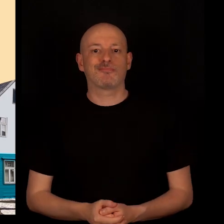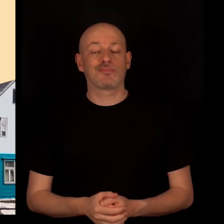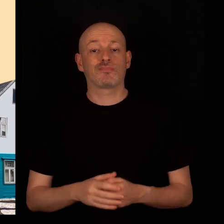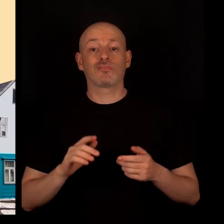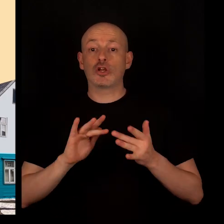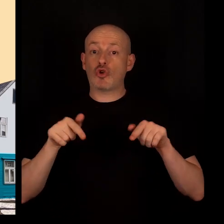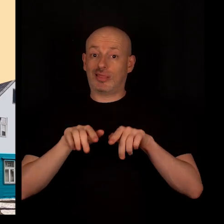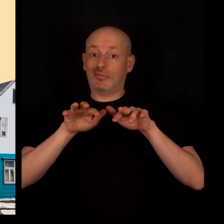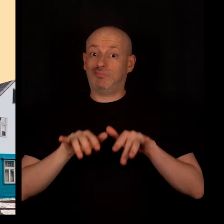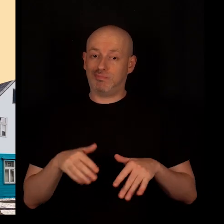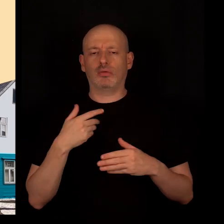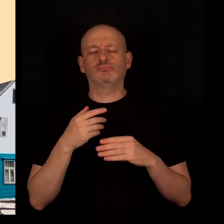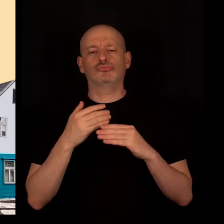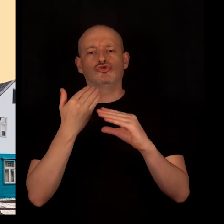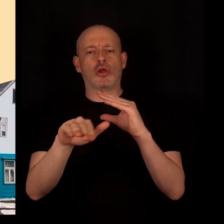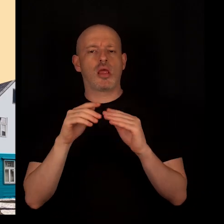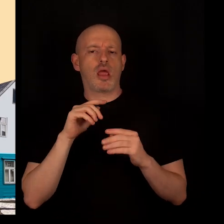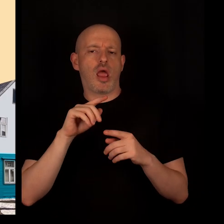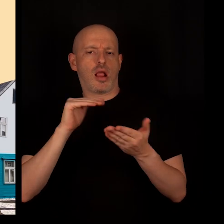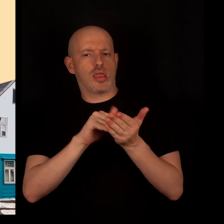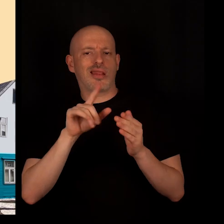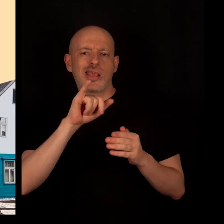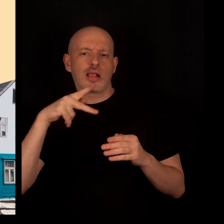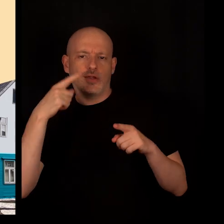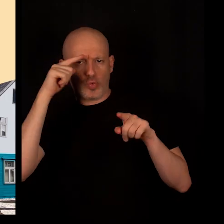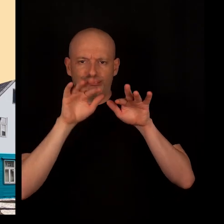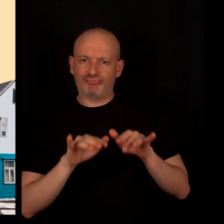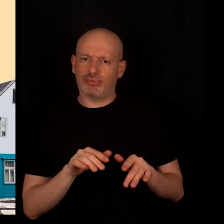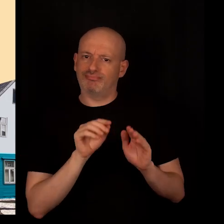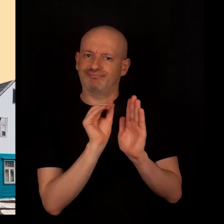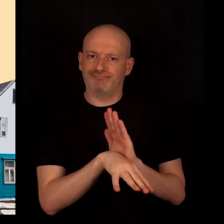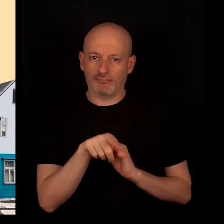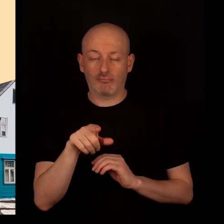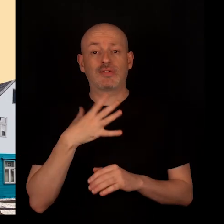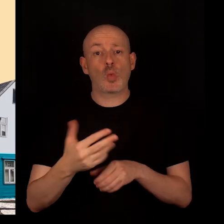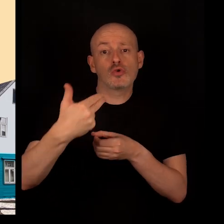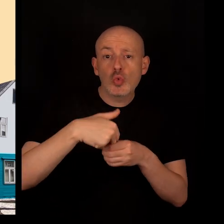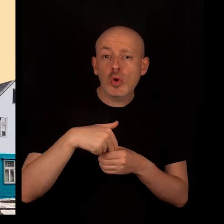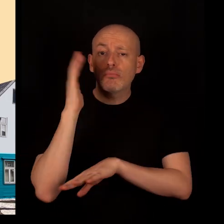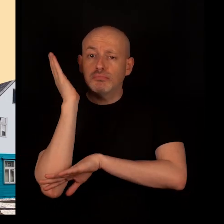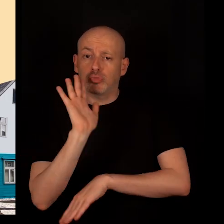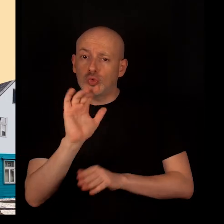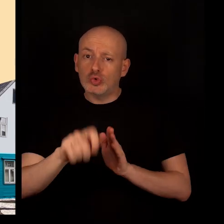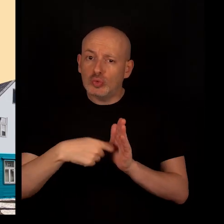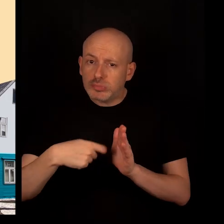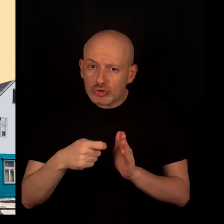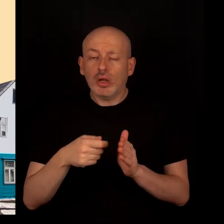In the chat, we will share again the typeform link. So if you want to join us and present your project,